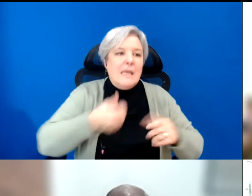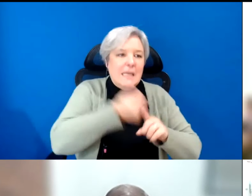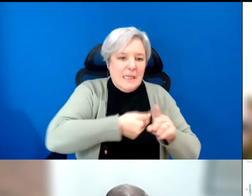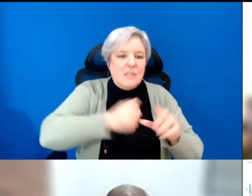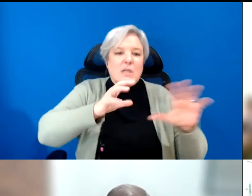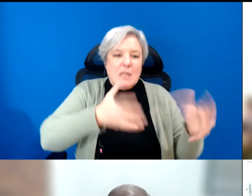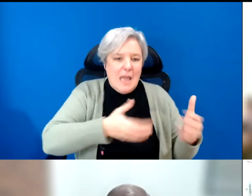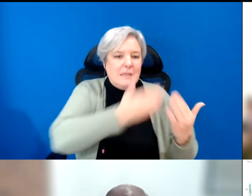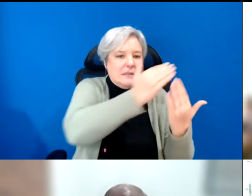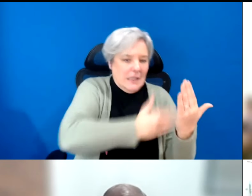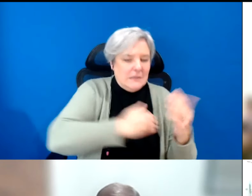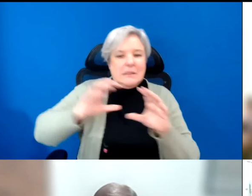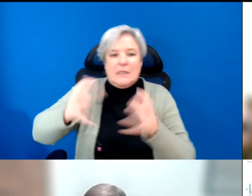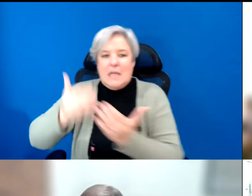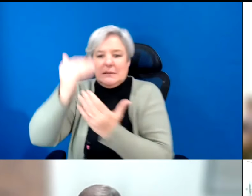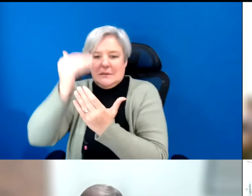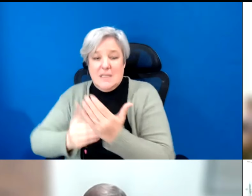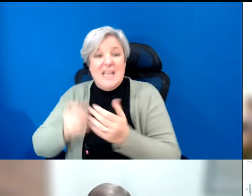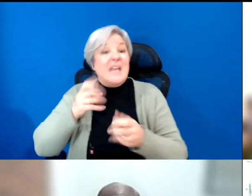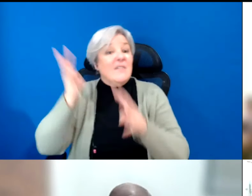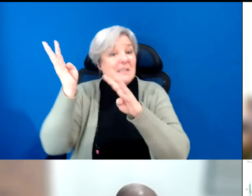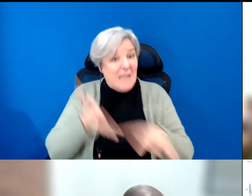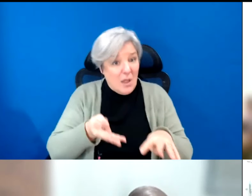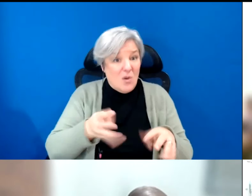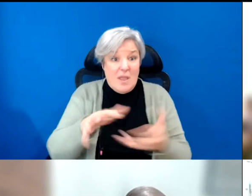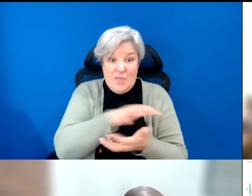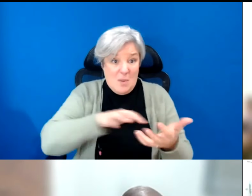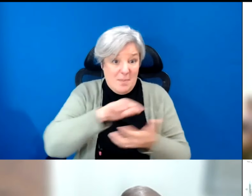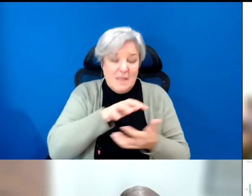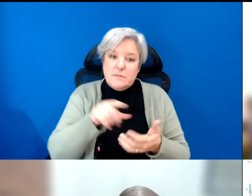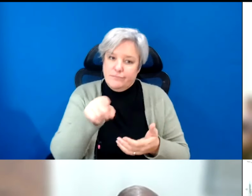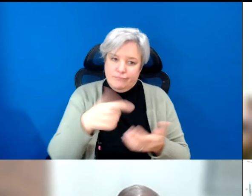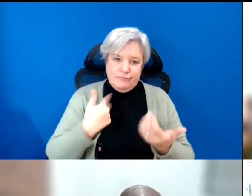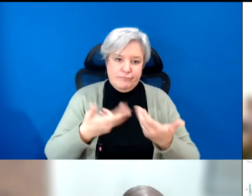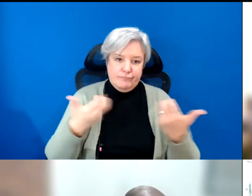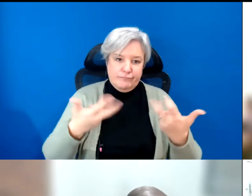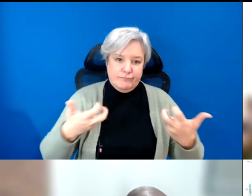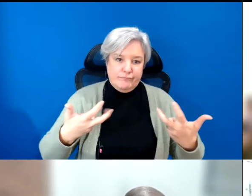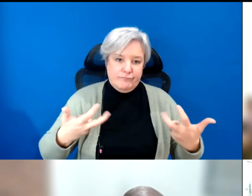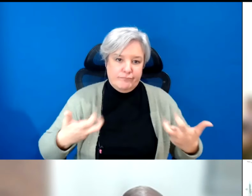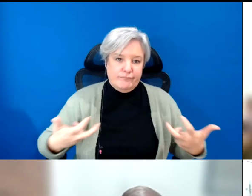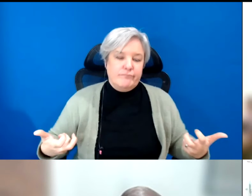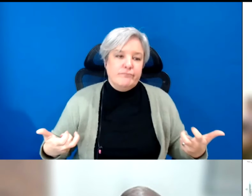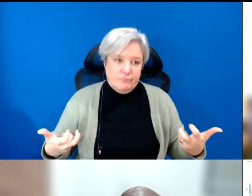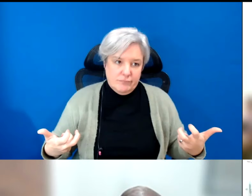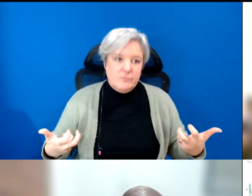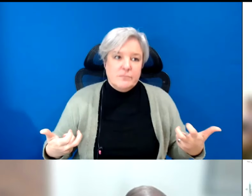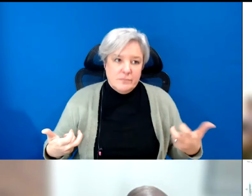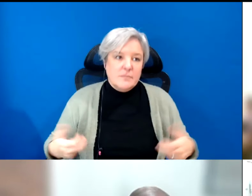So if he downloads them and they're mixed together, he'll have to go in as if it were like a cross listed class and filter them out